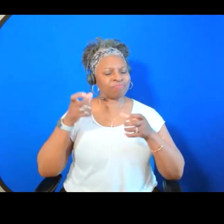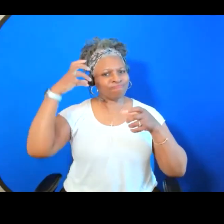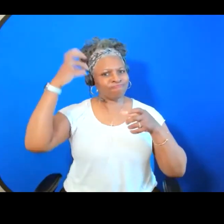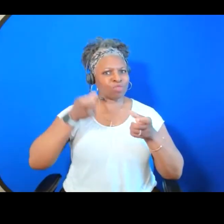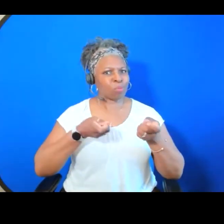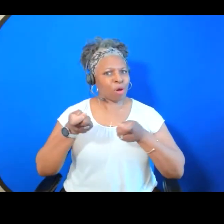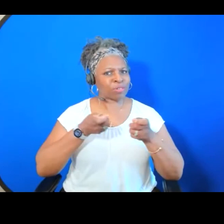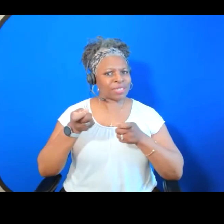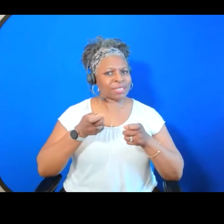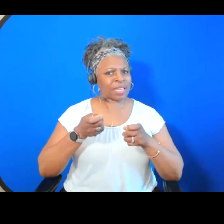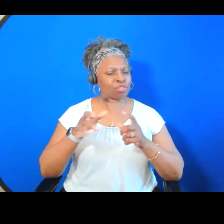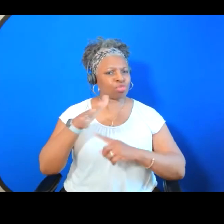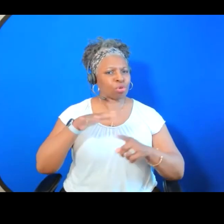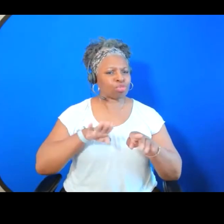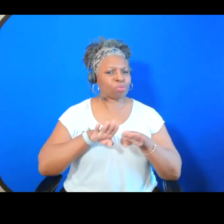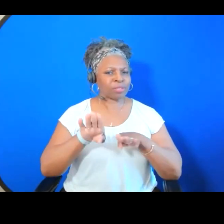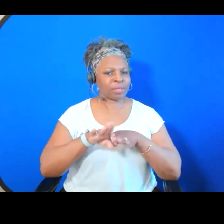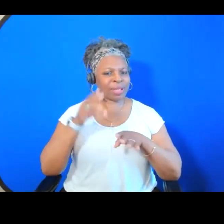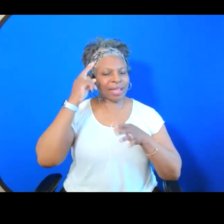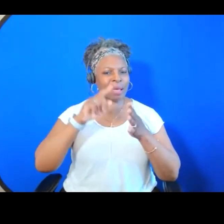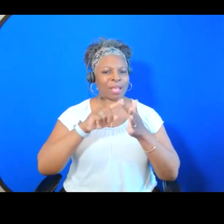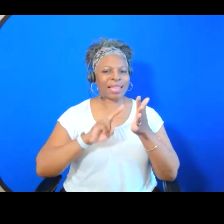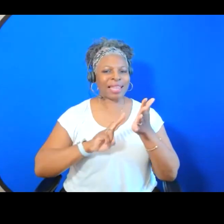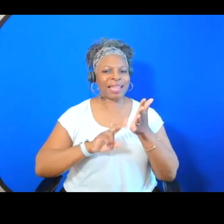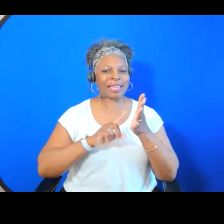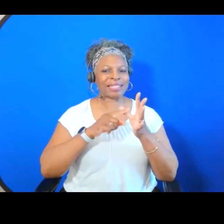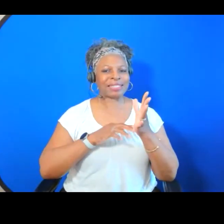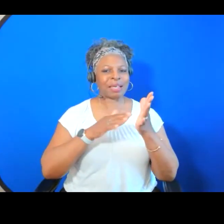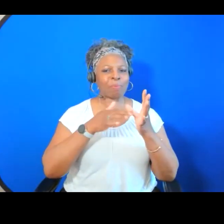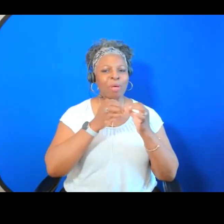I'm Elisabeth Del Prete, Senior Curator at UP Projects.